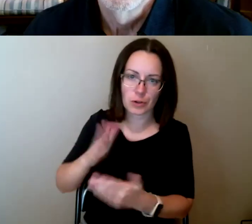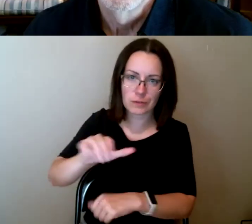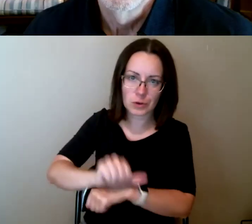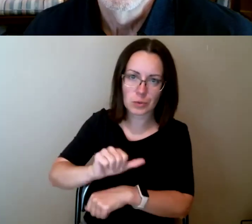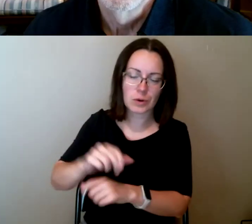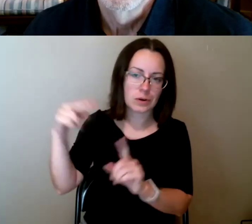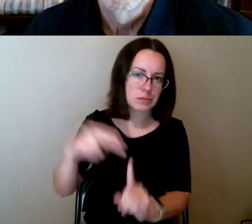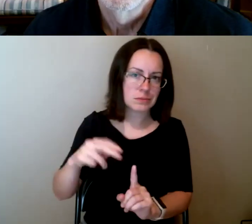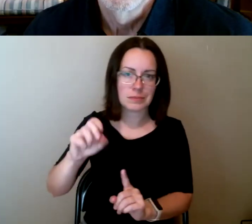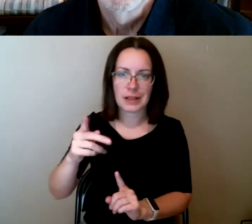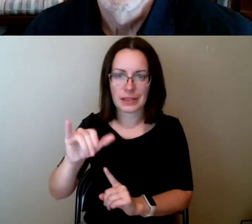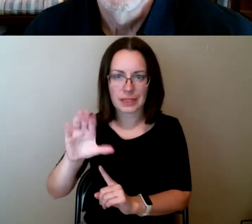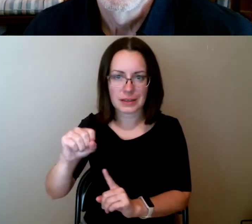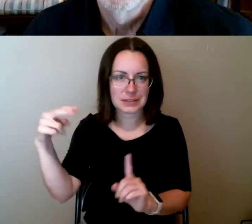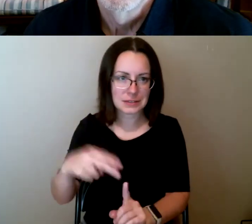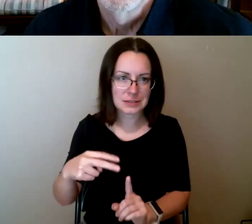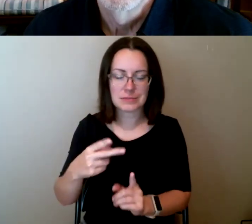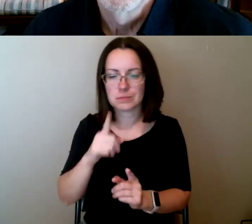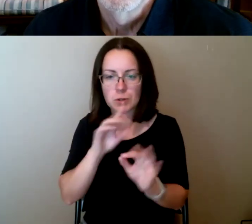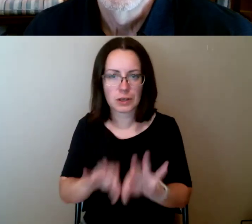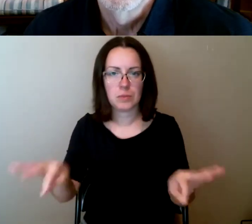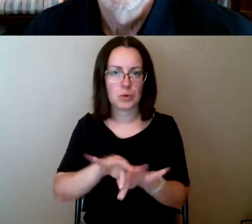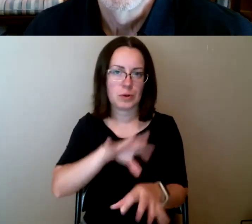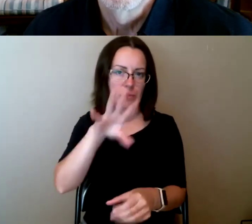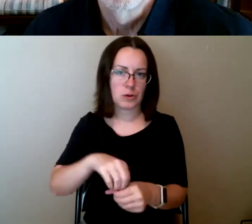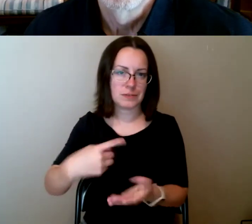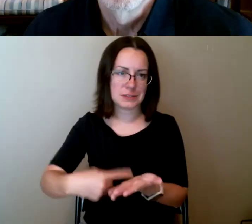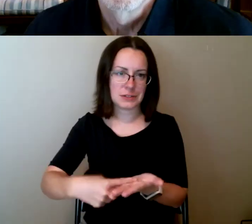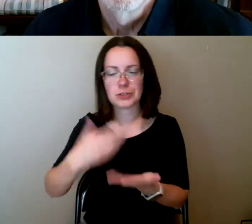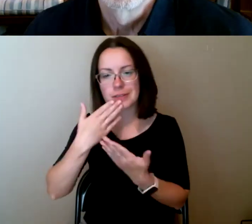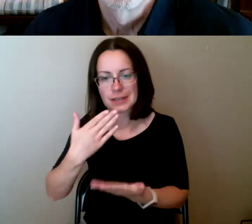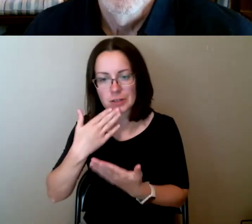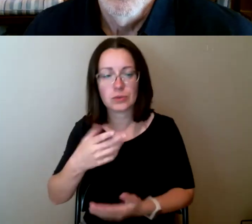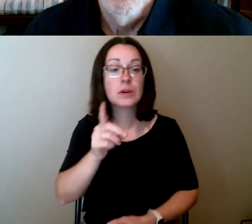you're valuable in these discussions. Thank you for participating. Dr. Horowitz,